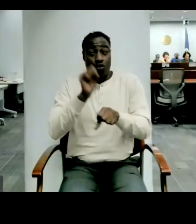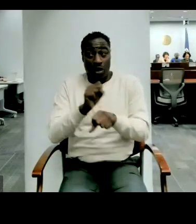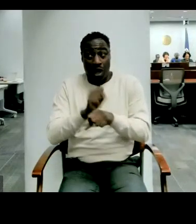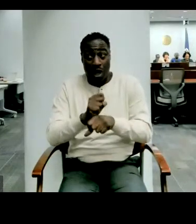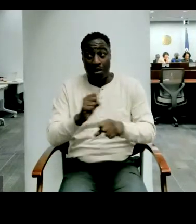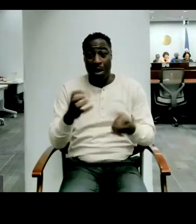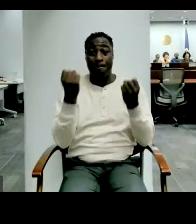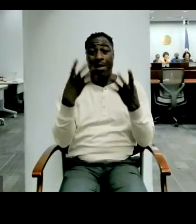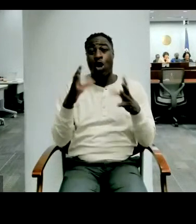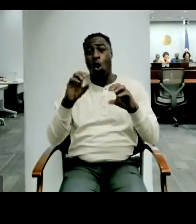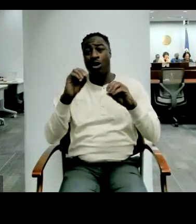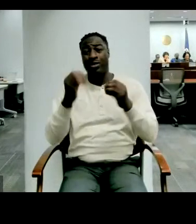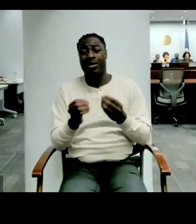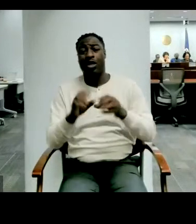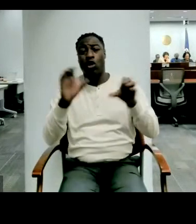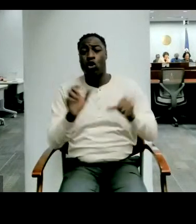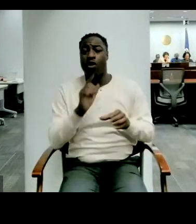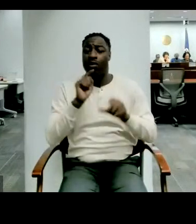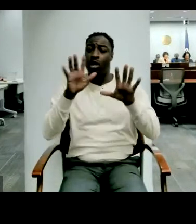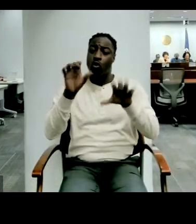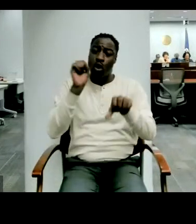A lot of organizations are doing really great work to